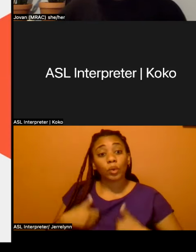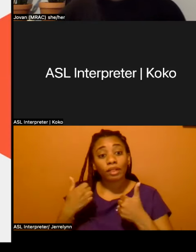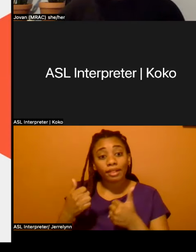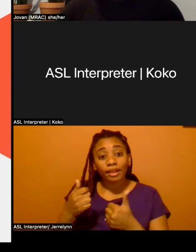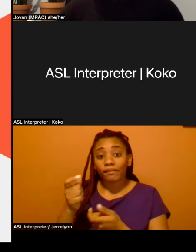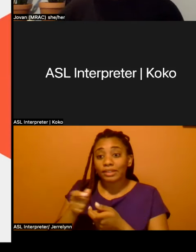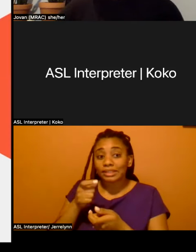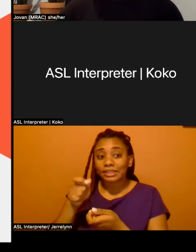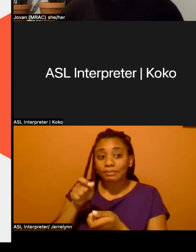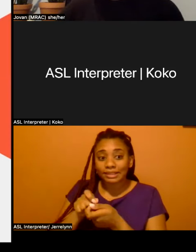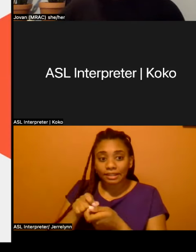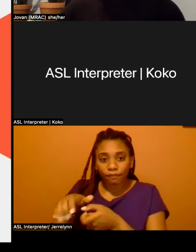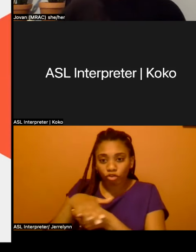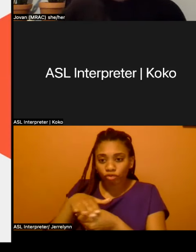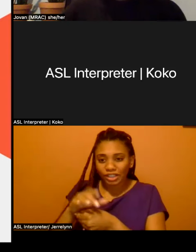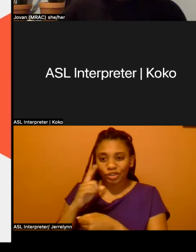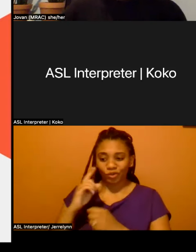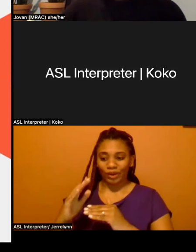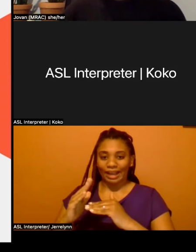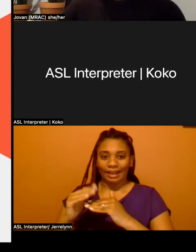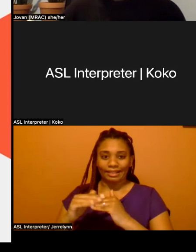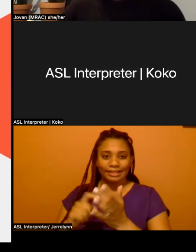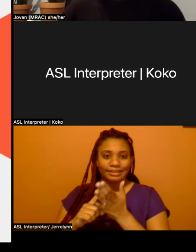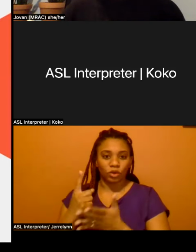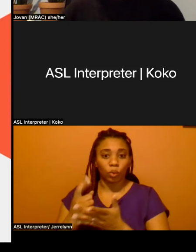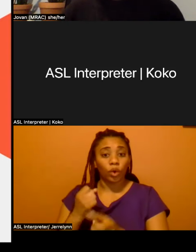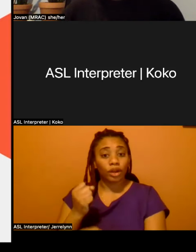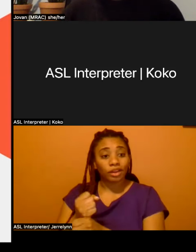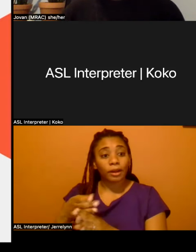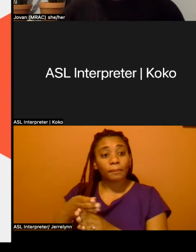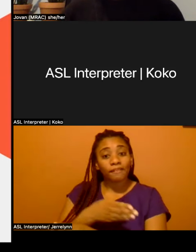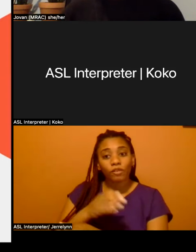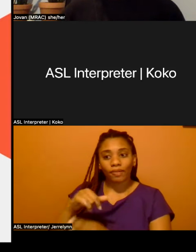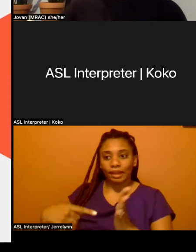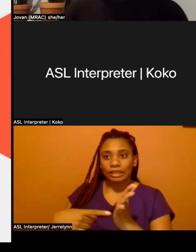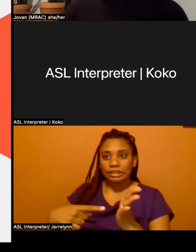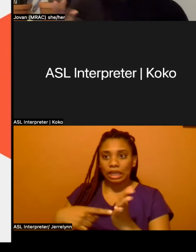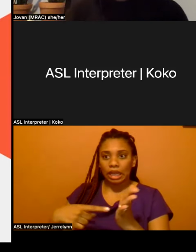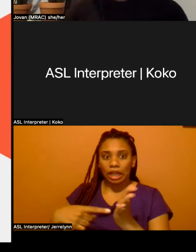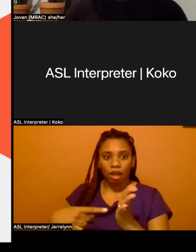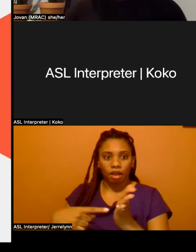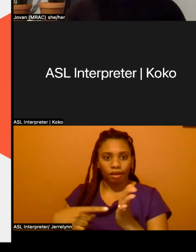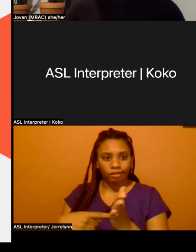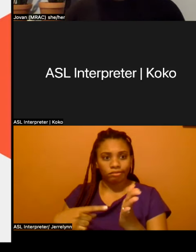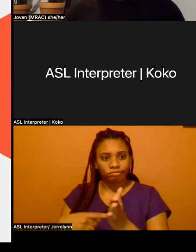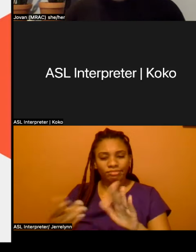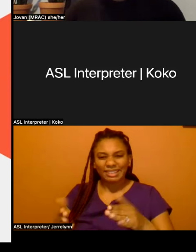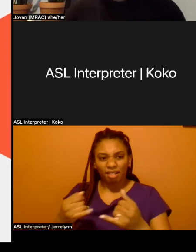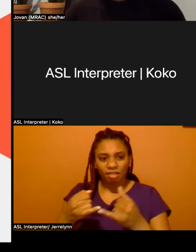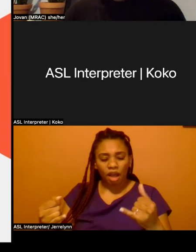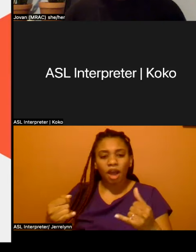for at least one year prior to the deadline, and during the entire contract period.